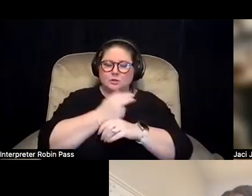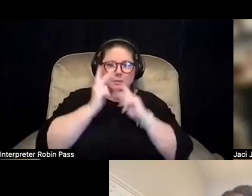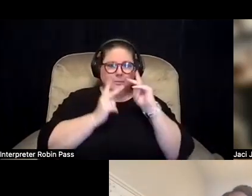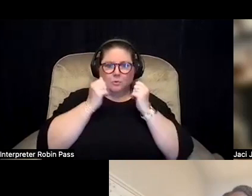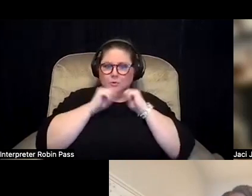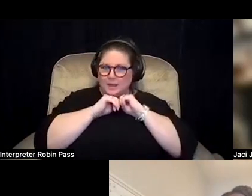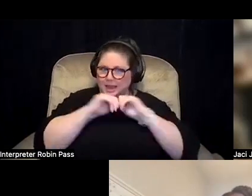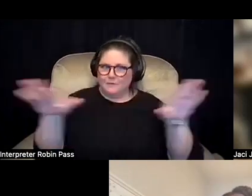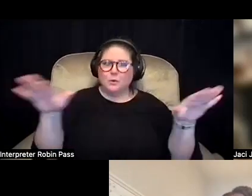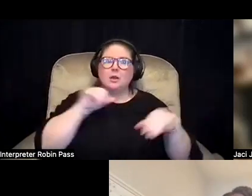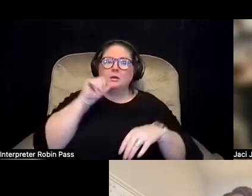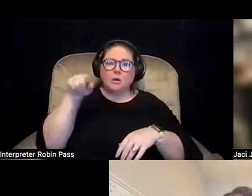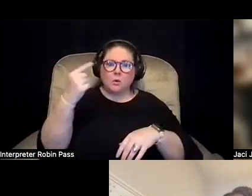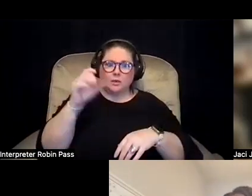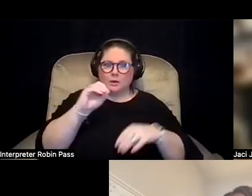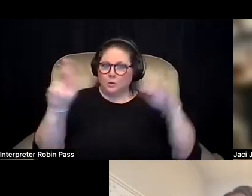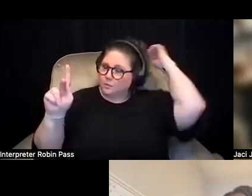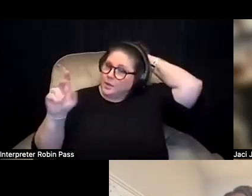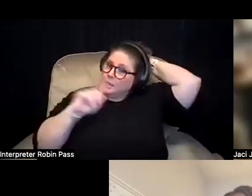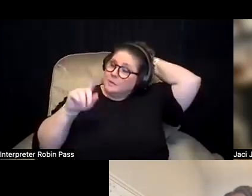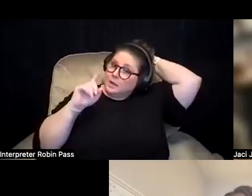you just give us a little bit of an overview what can people find when they go to this link